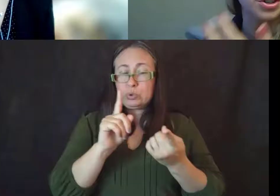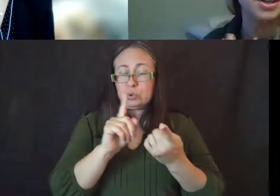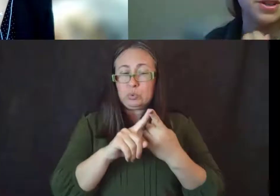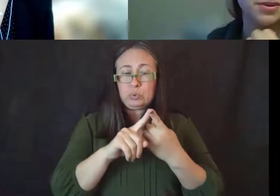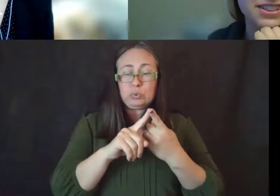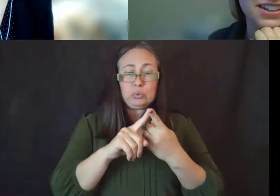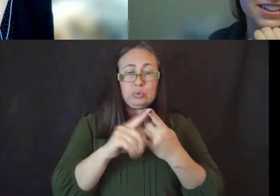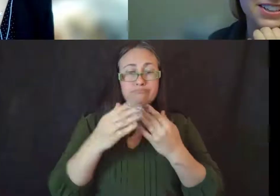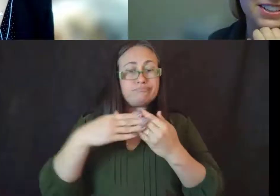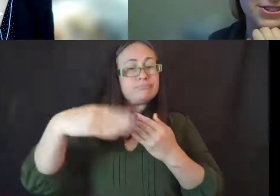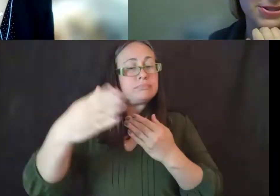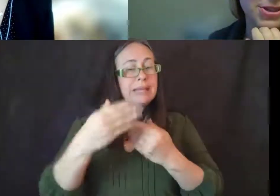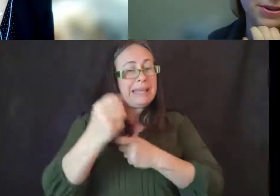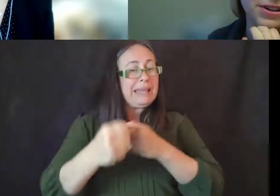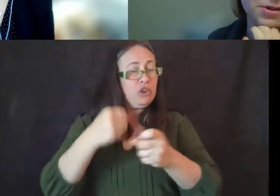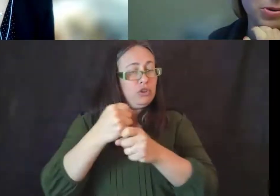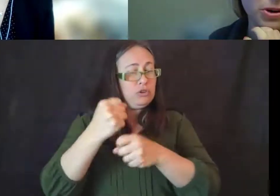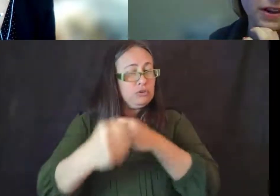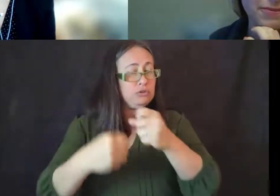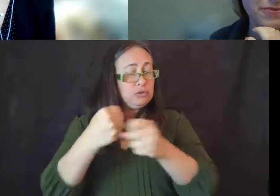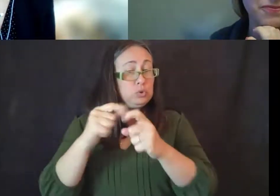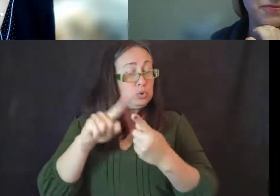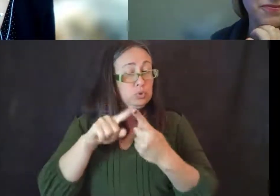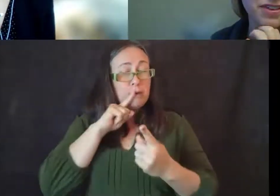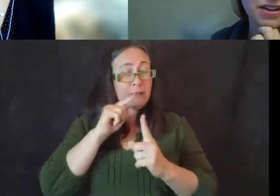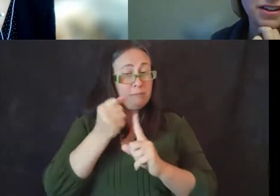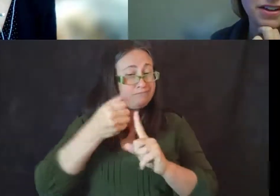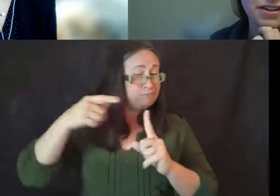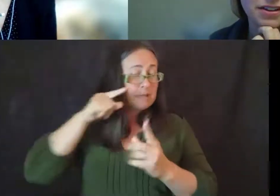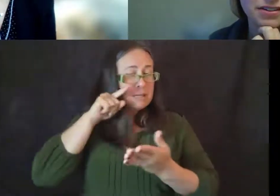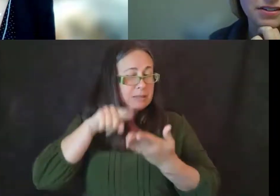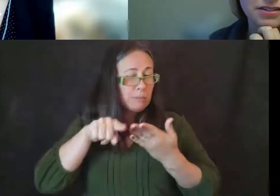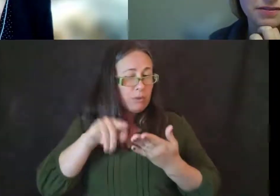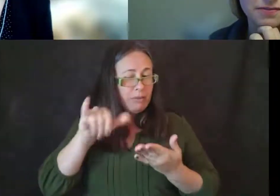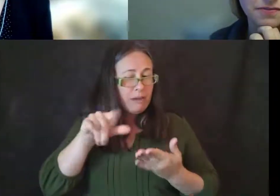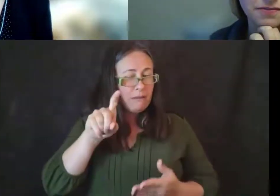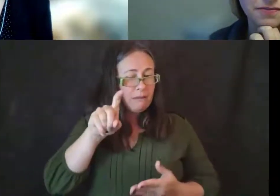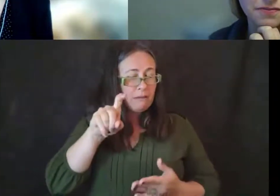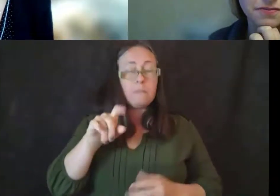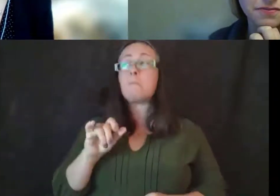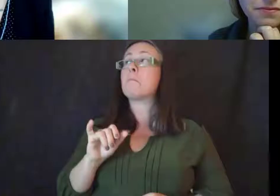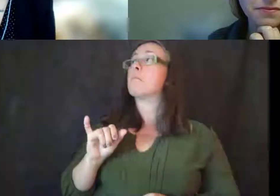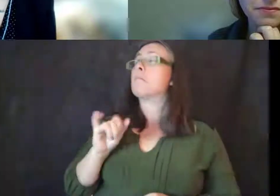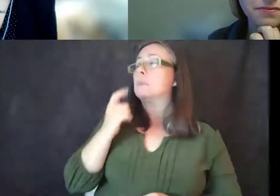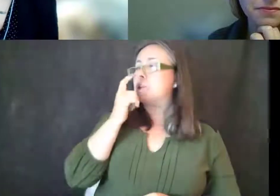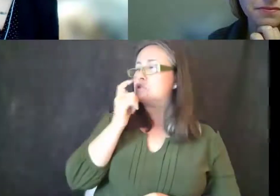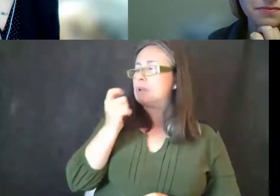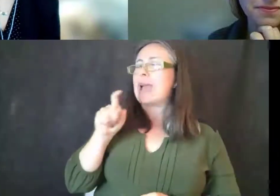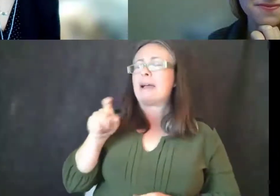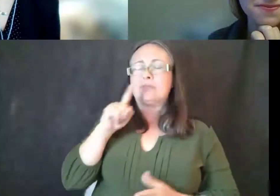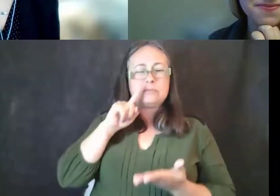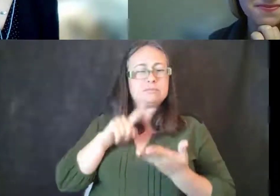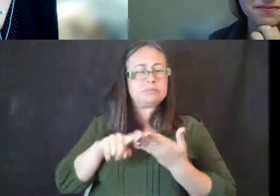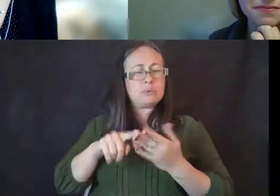your subsequent studies to really explore that? Patricia Valdez: Yeah, that's interesting. You'd have to talk to your program official